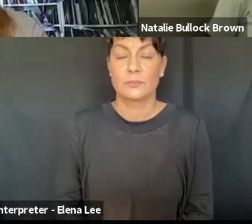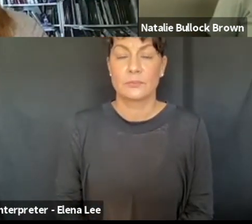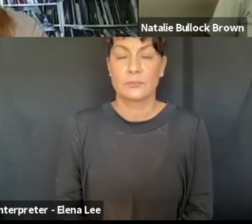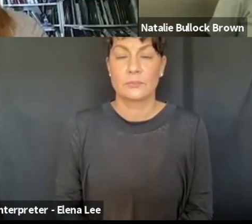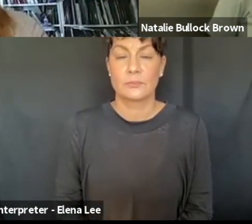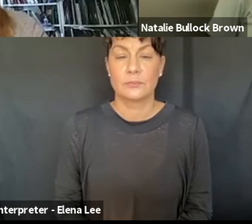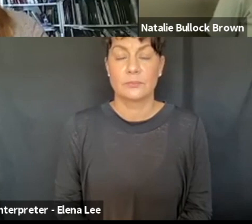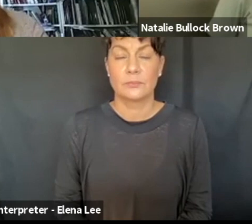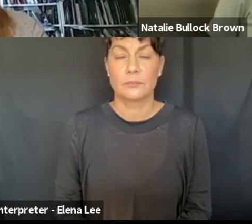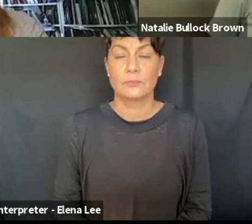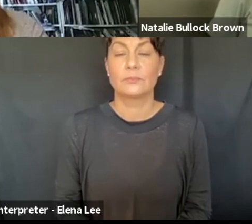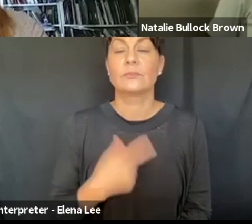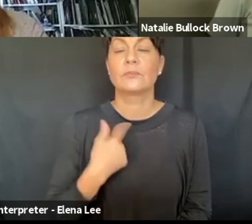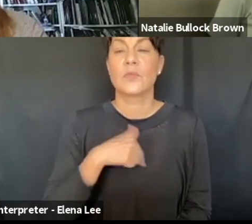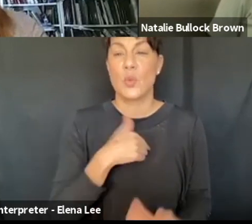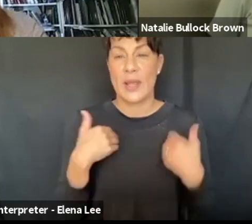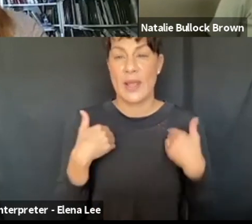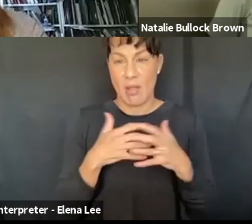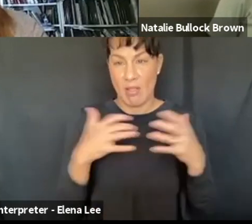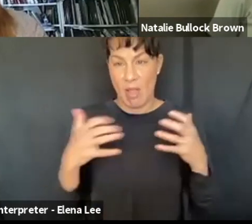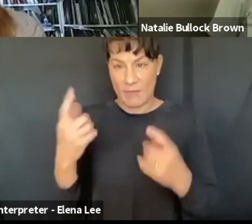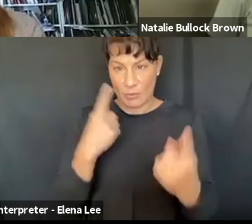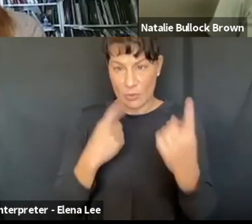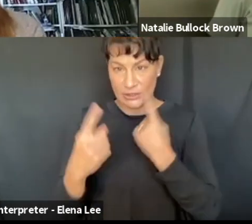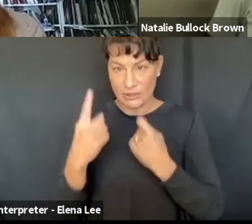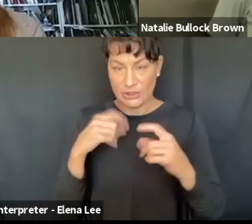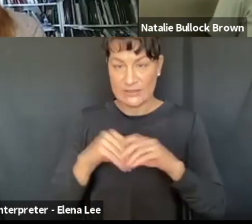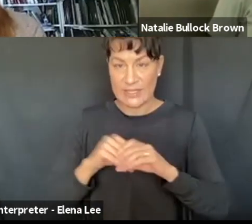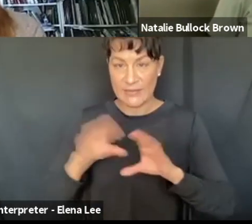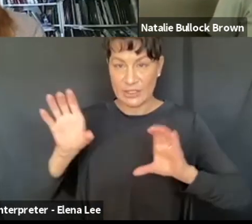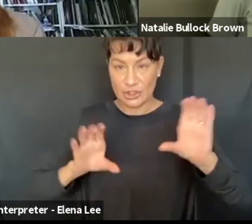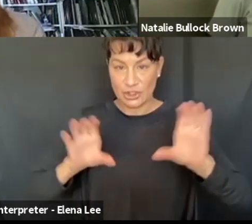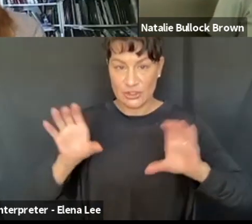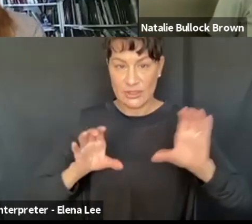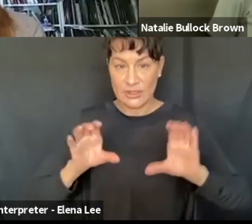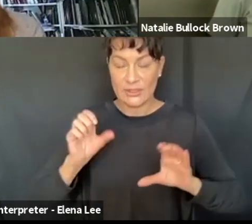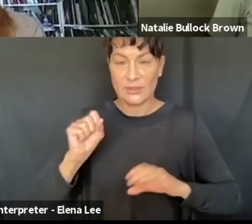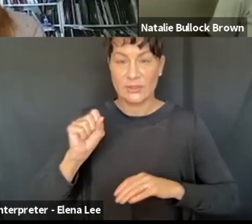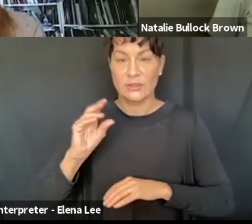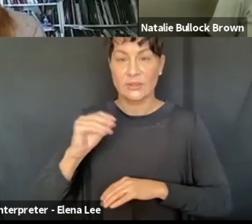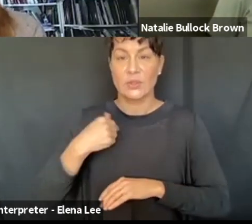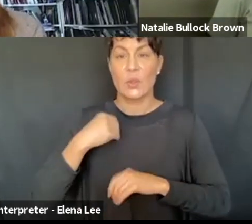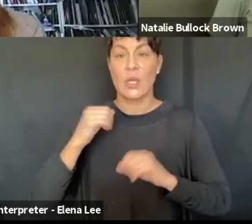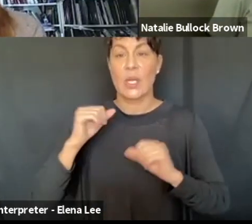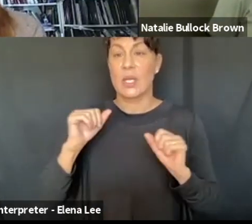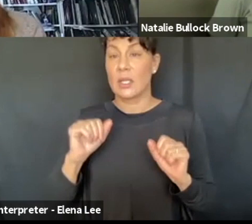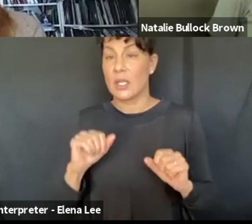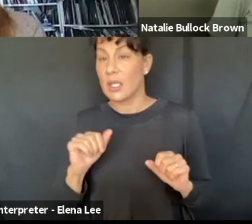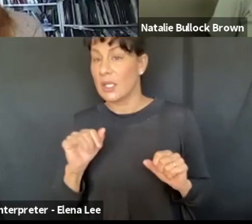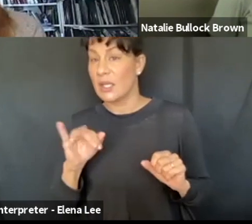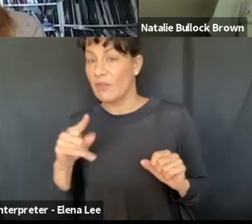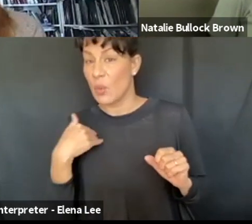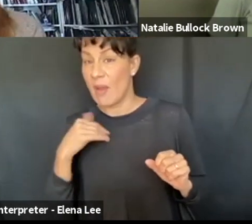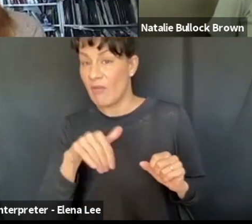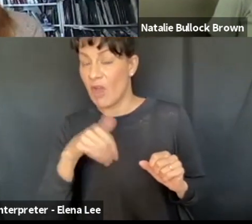We do have a lot of questions coming in in the chat, so, I can just, if you have other thoughts, we can come back to that,